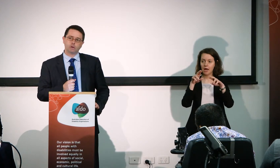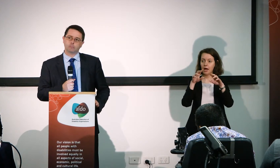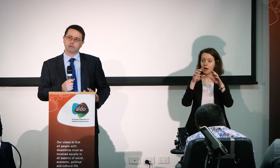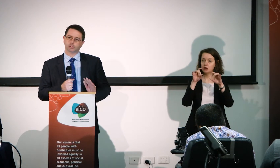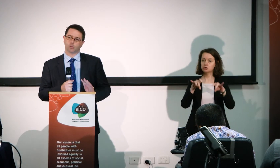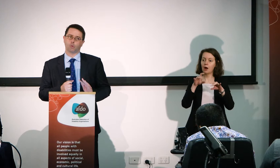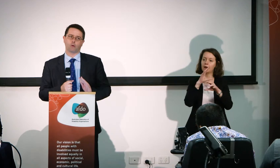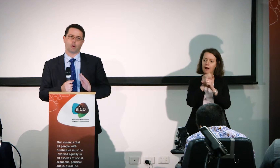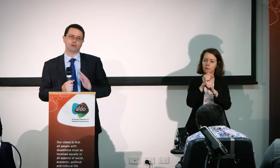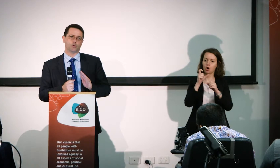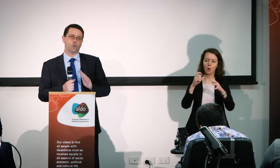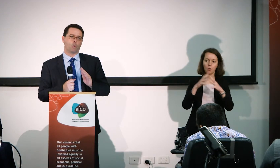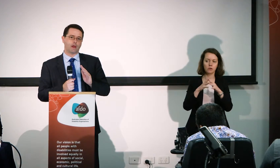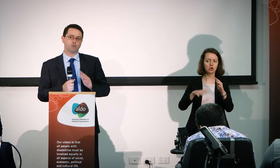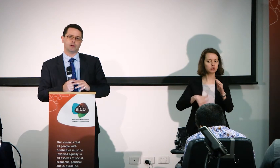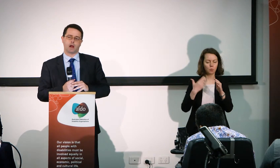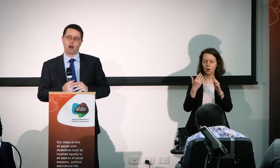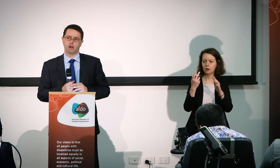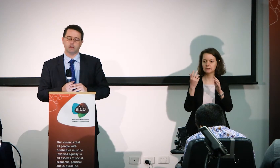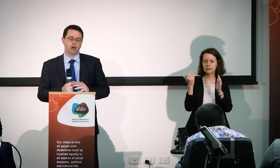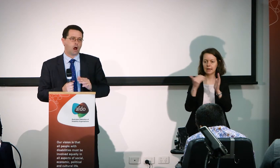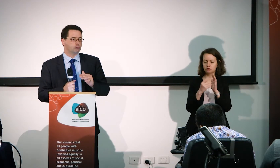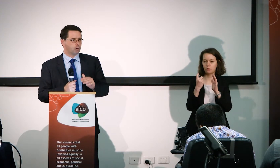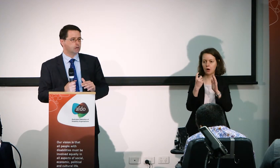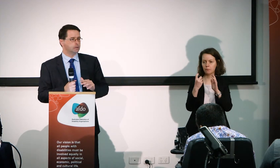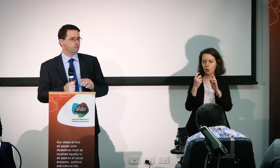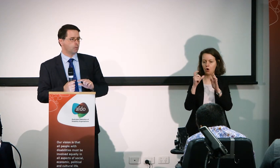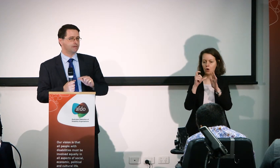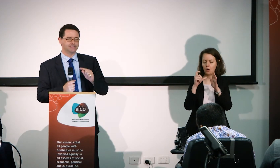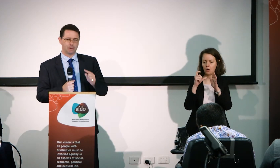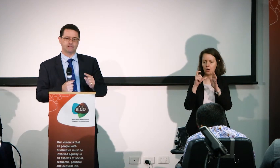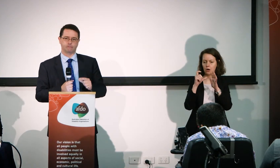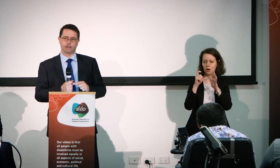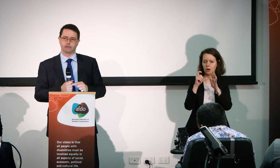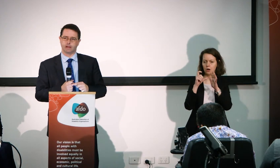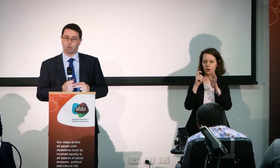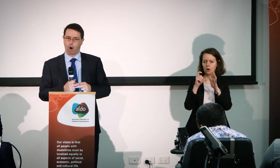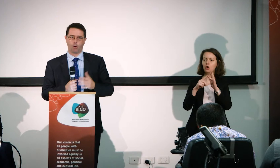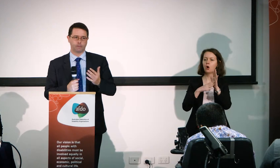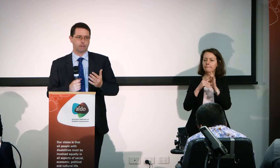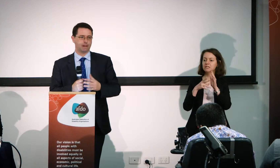So I want to make sure that we do whatever we can arising from the 2015 inquiry